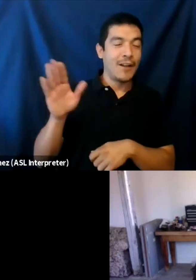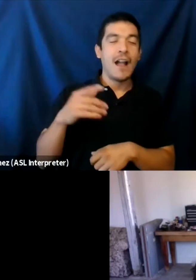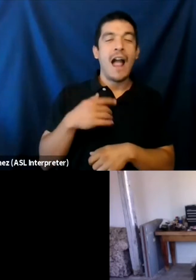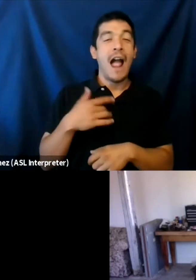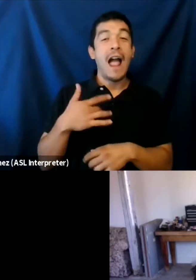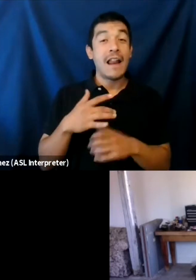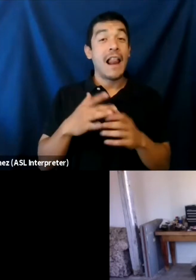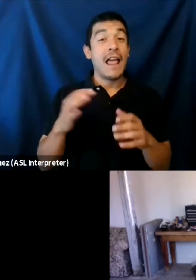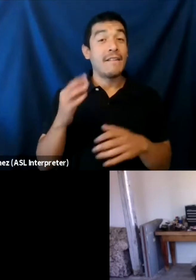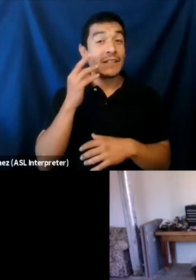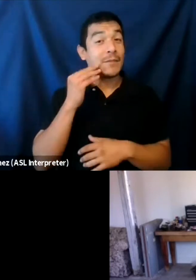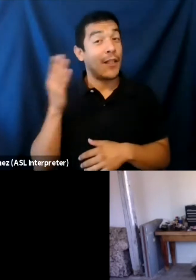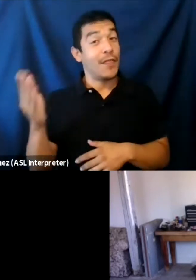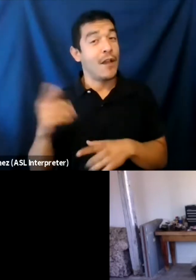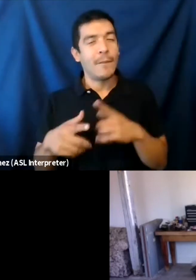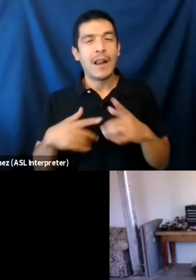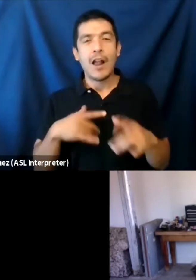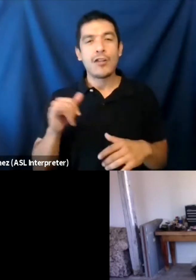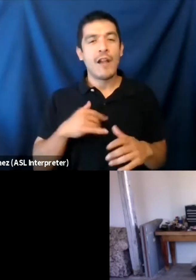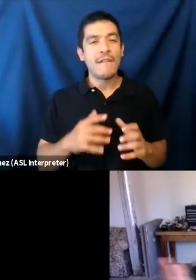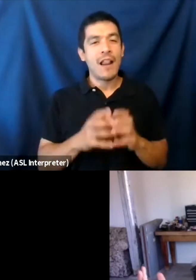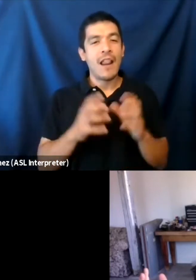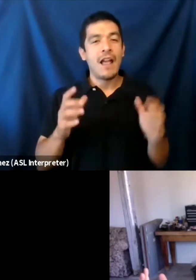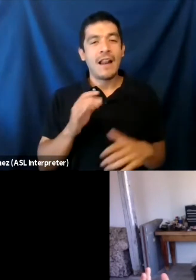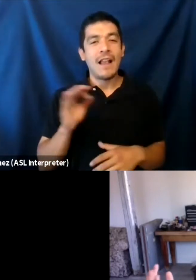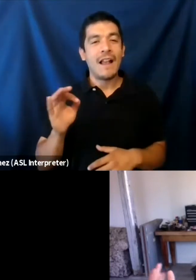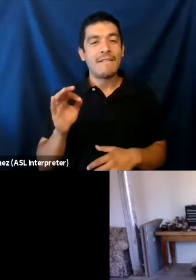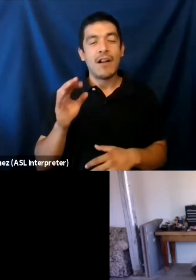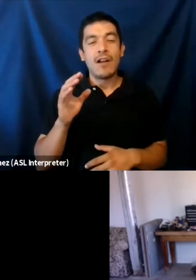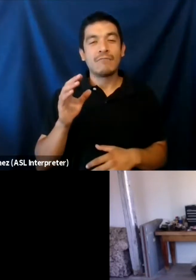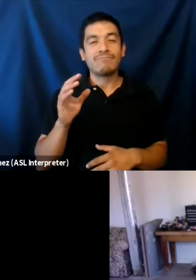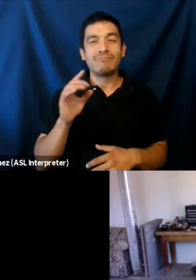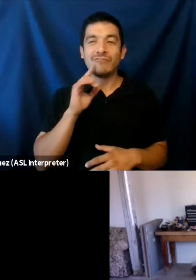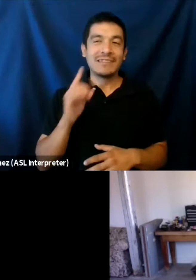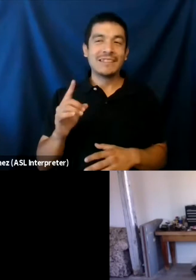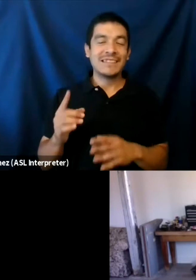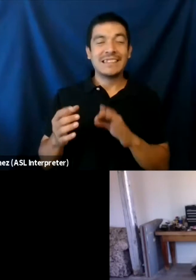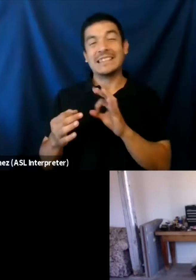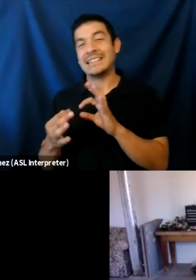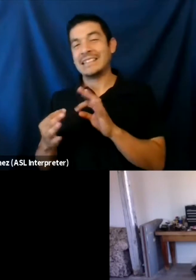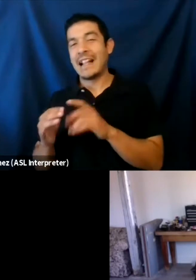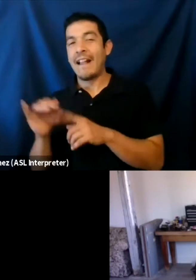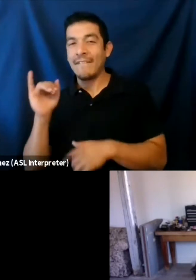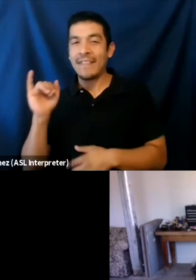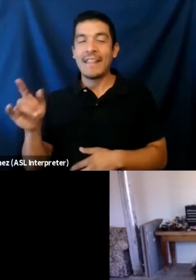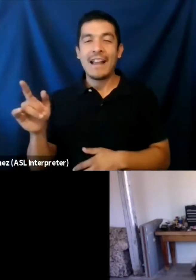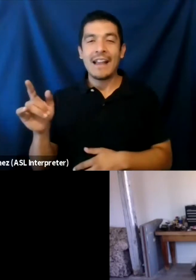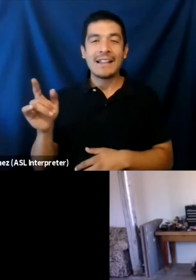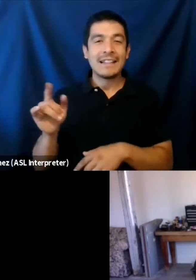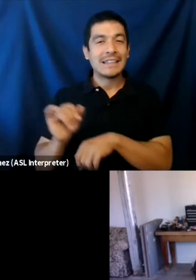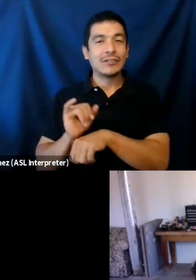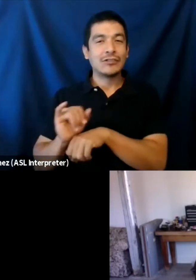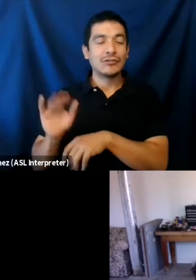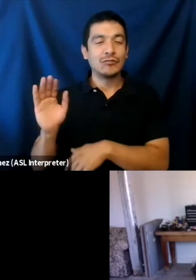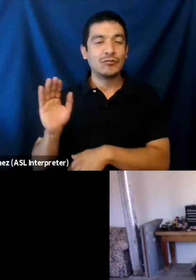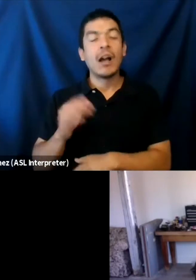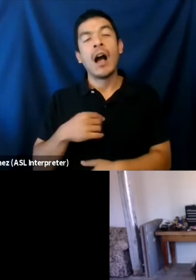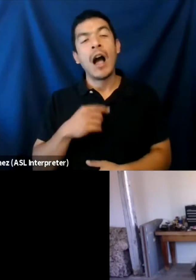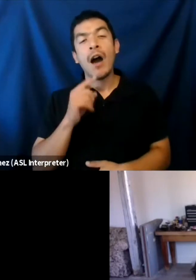and also have a lot of critiques of the institution. And I was basically just really,